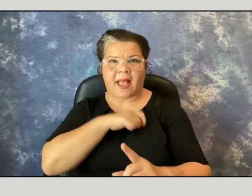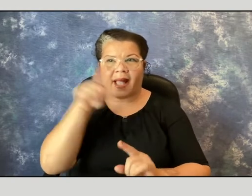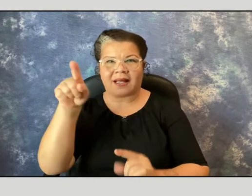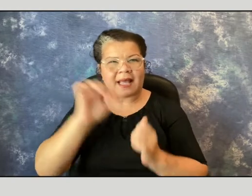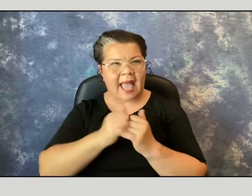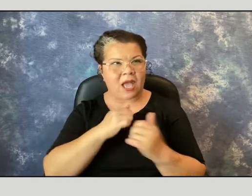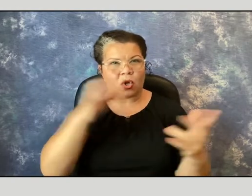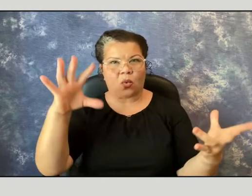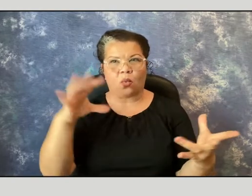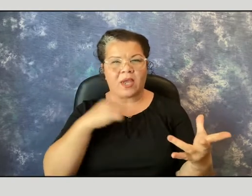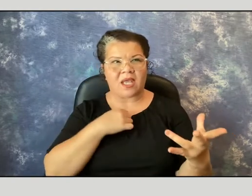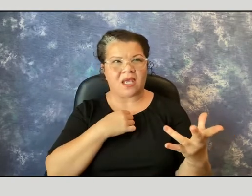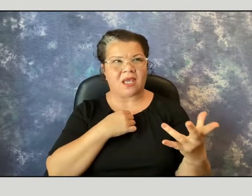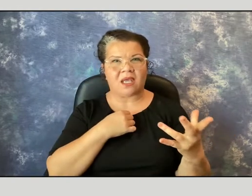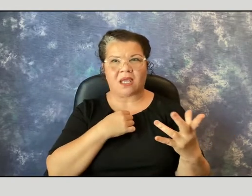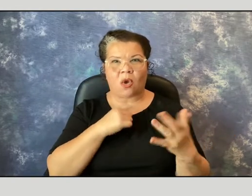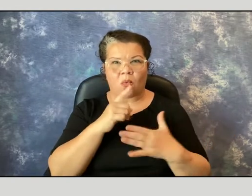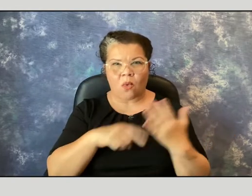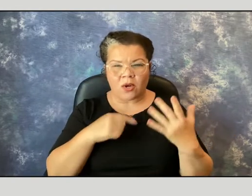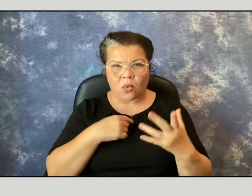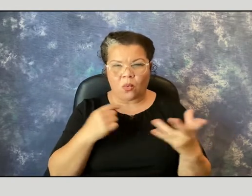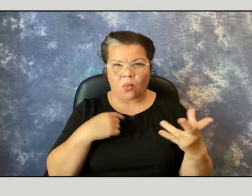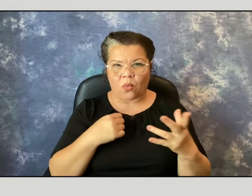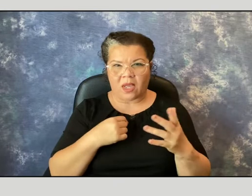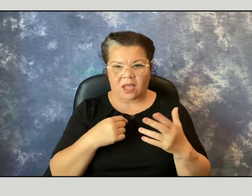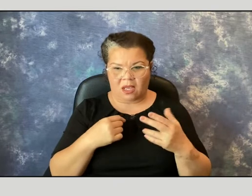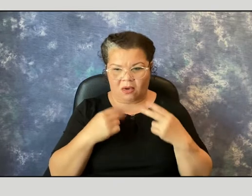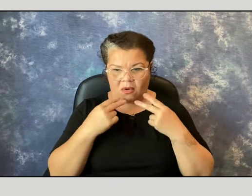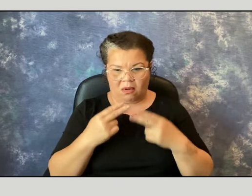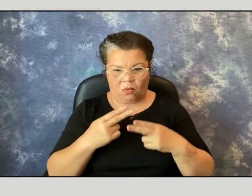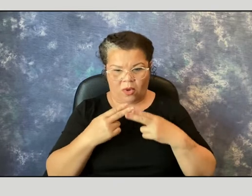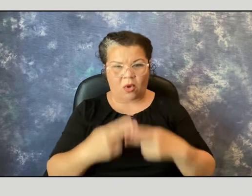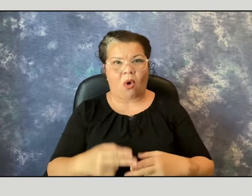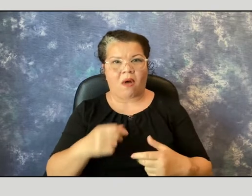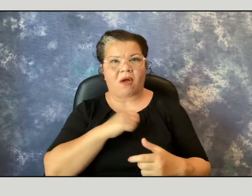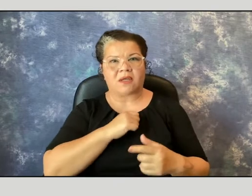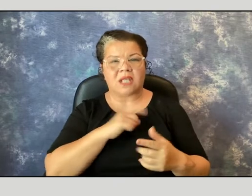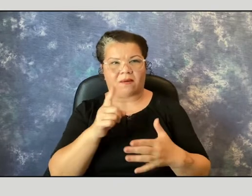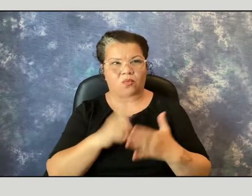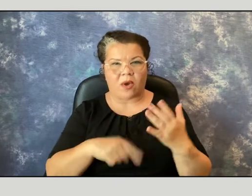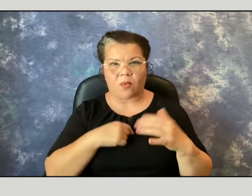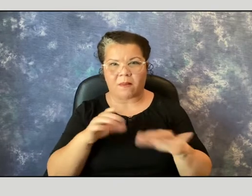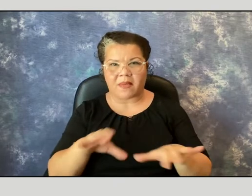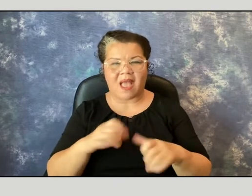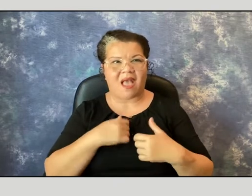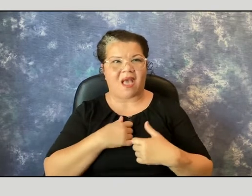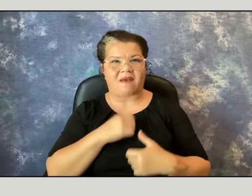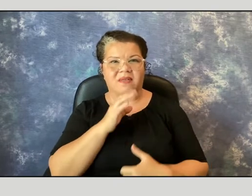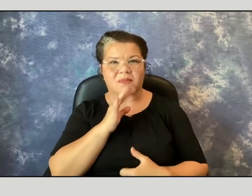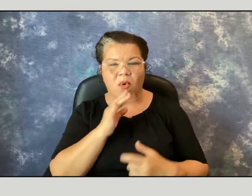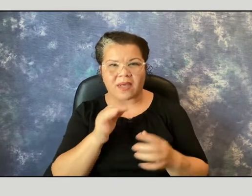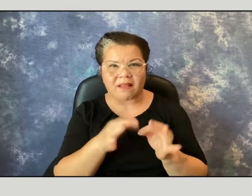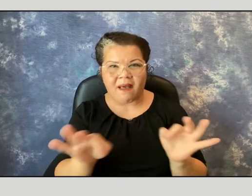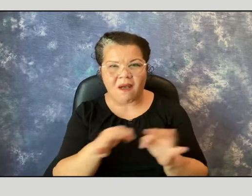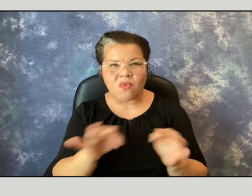are also colonial aspects, like Spanish language, or a lot of our kind of non-American culture